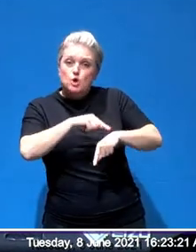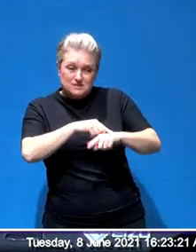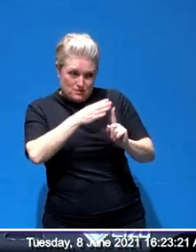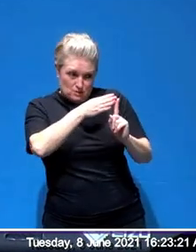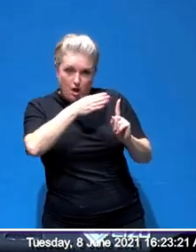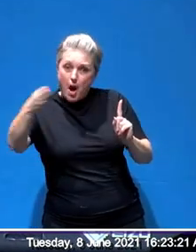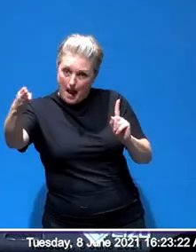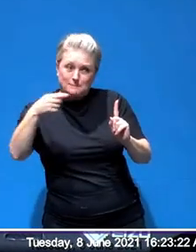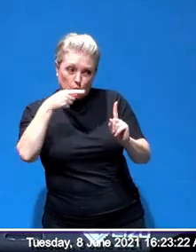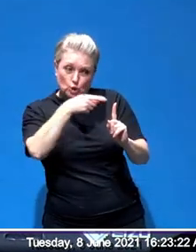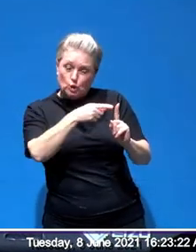directorship, correct?